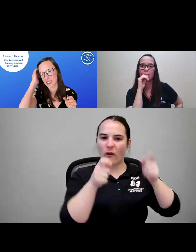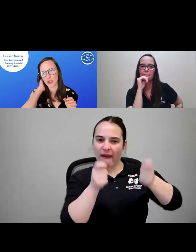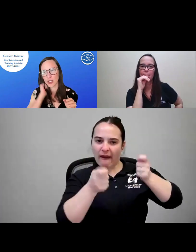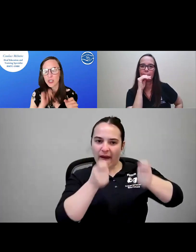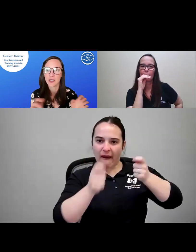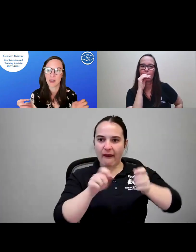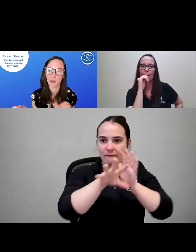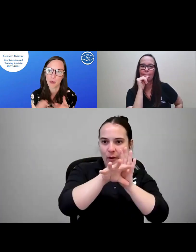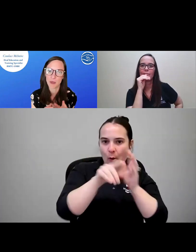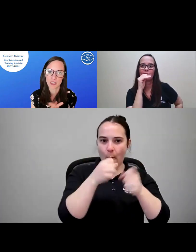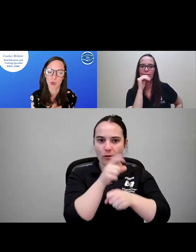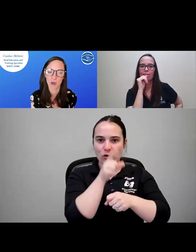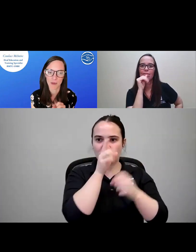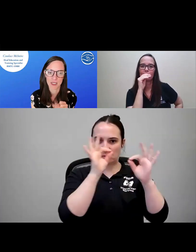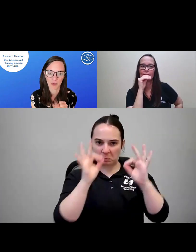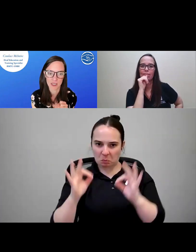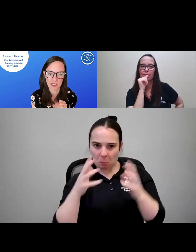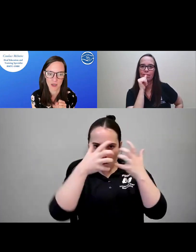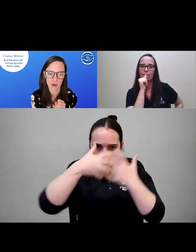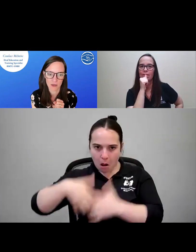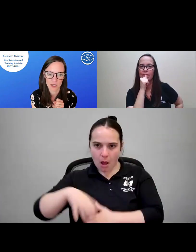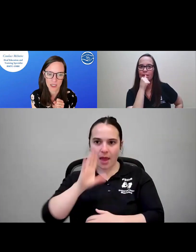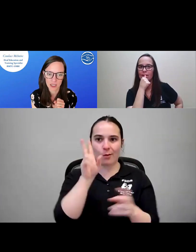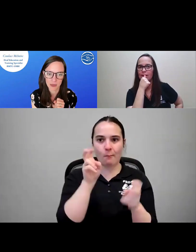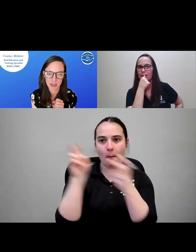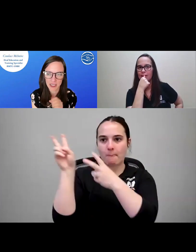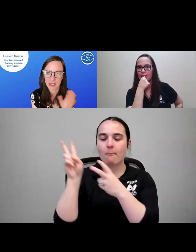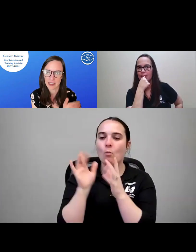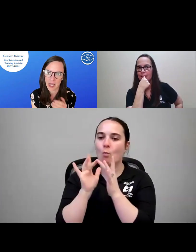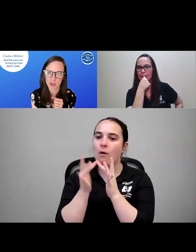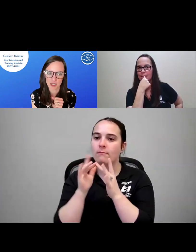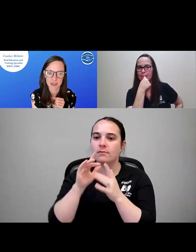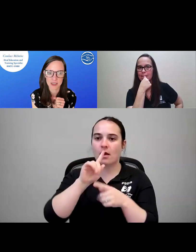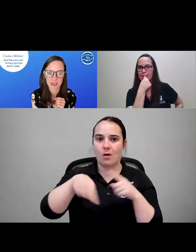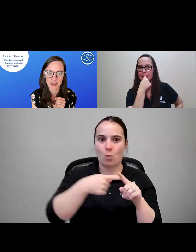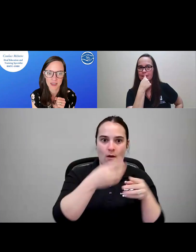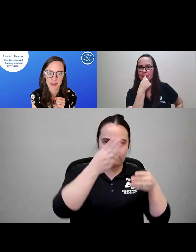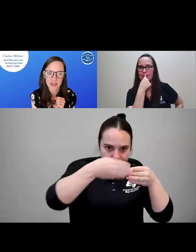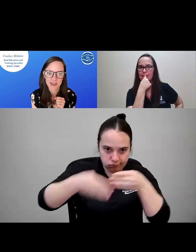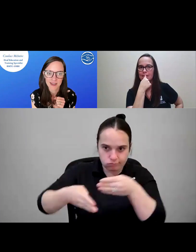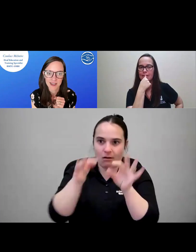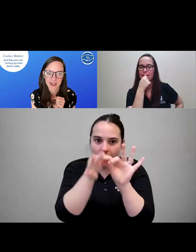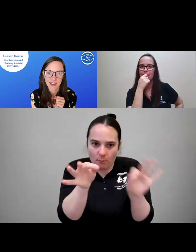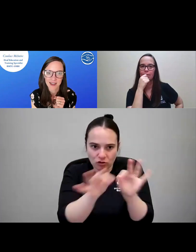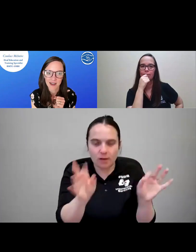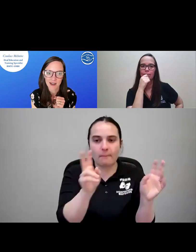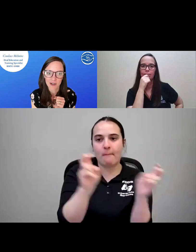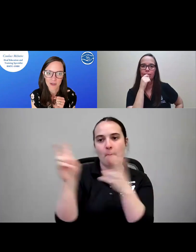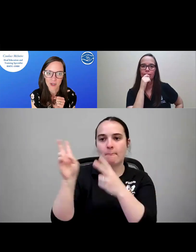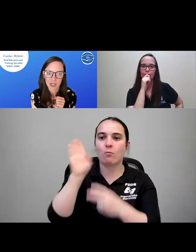everything's all good and we'll post it to our website when it's all completed and captioned. All